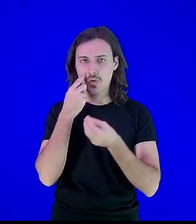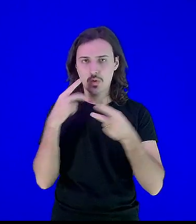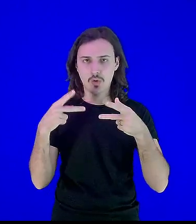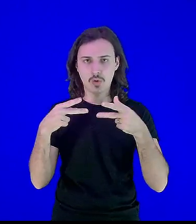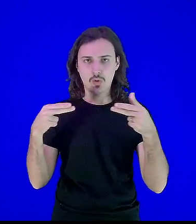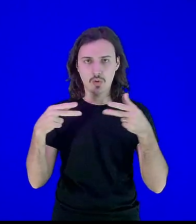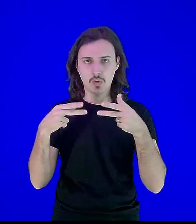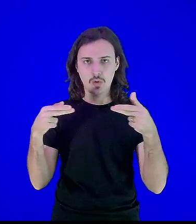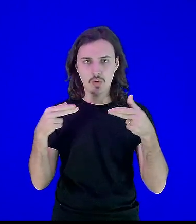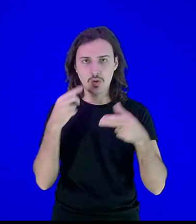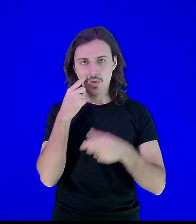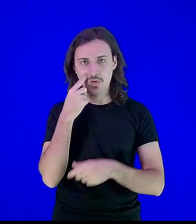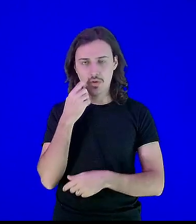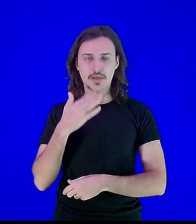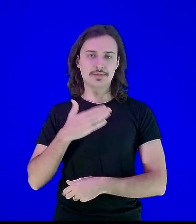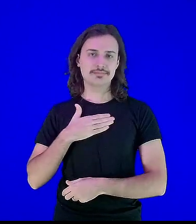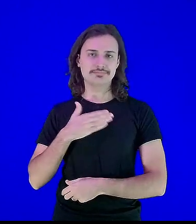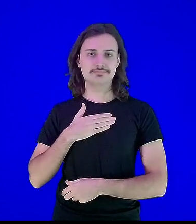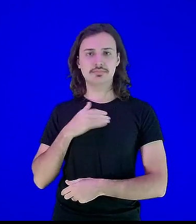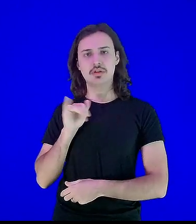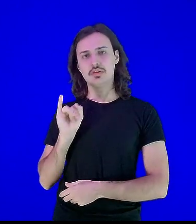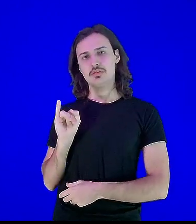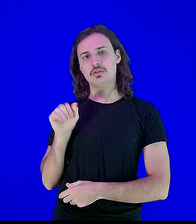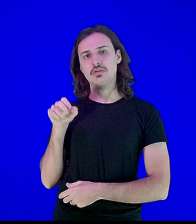this is my "index.html"